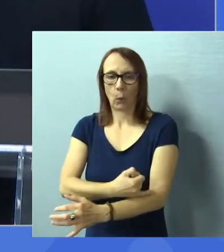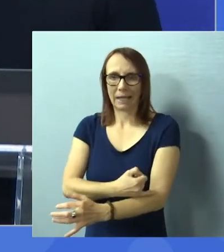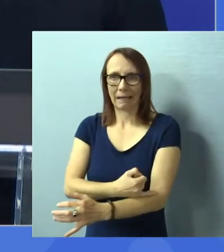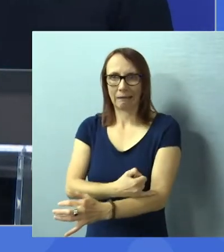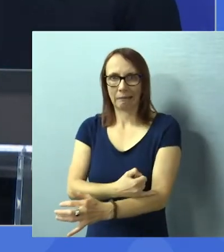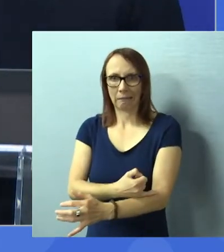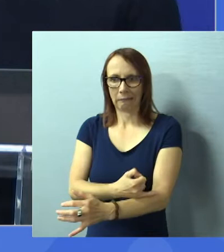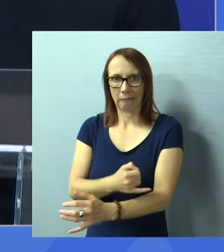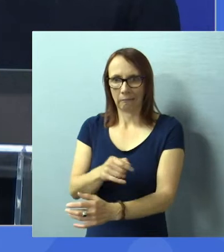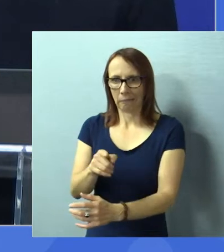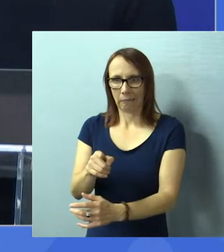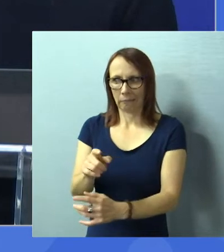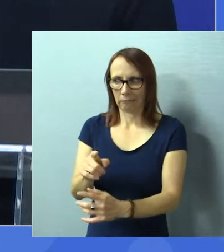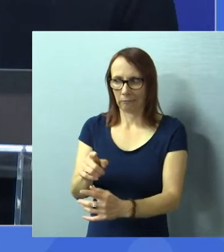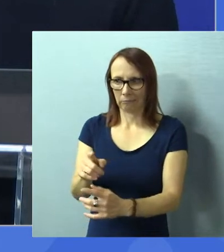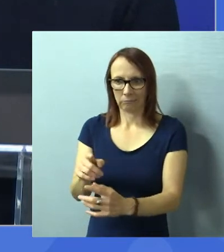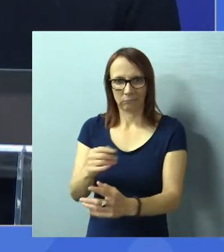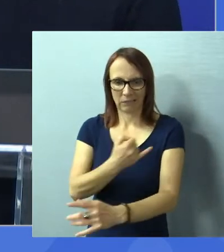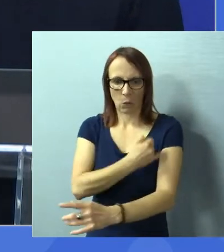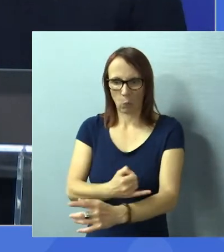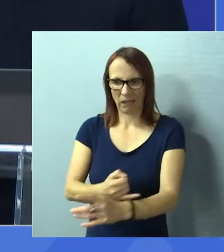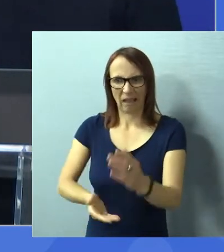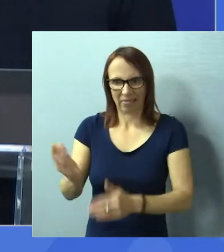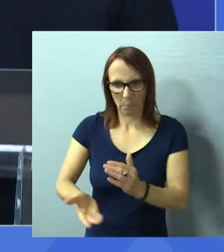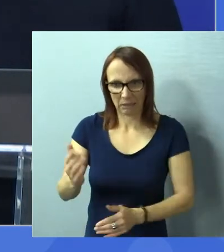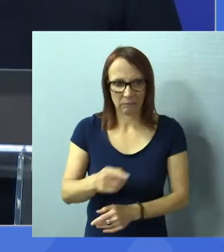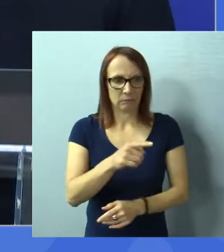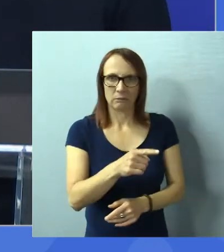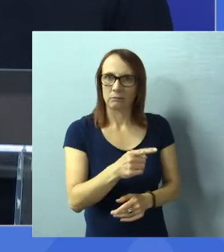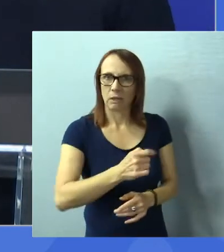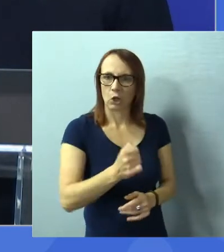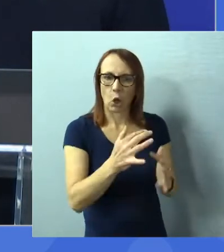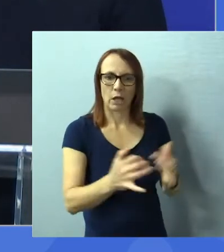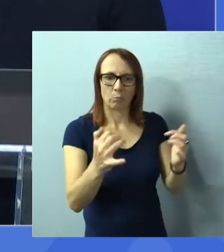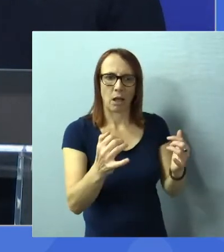Parliament so what the Scottish Parliament does want to expand its the